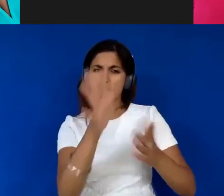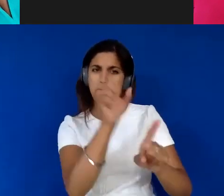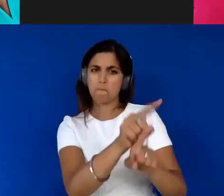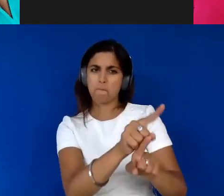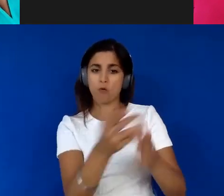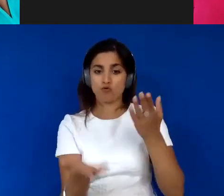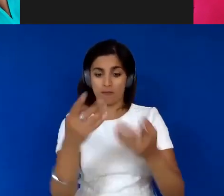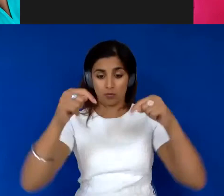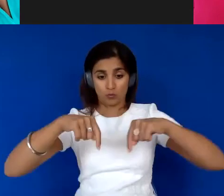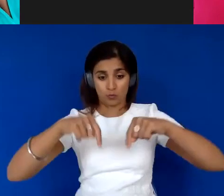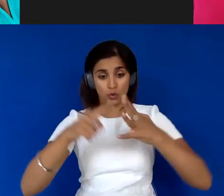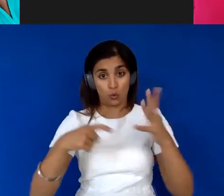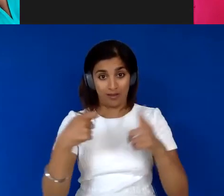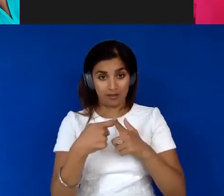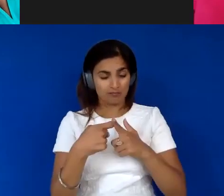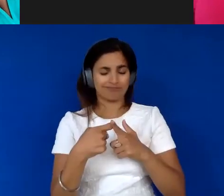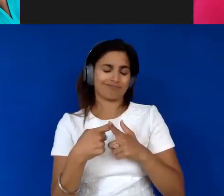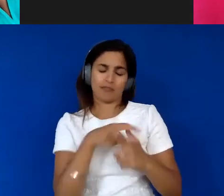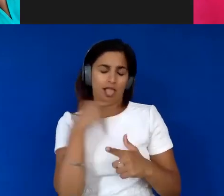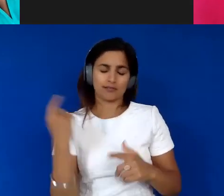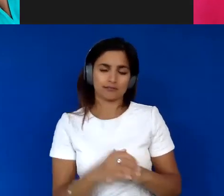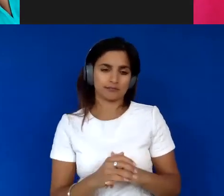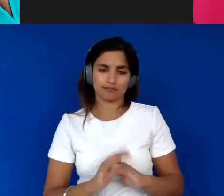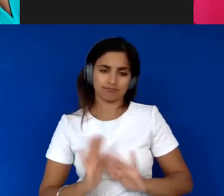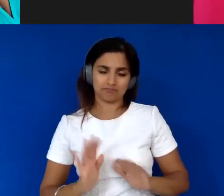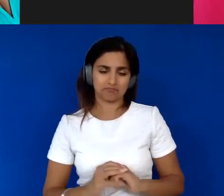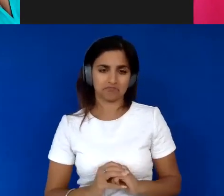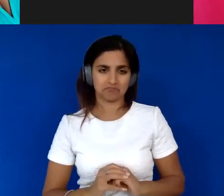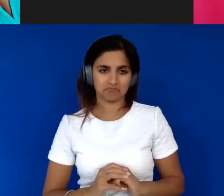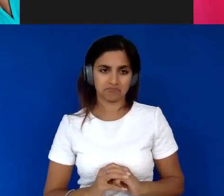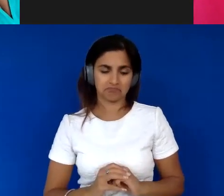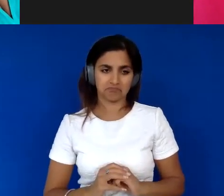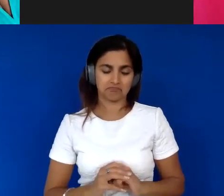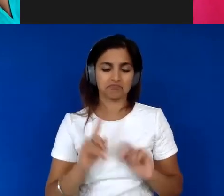the UK shores or anywhere else in the entire world the racism that we see